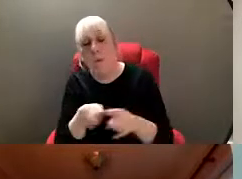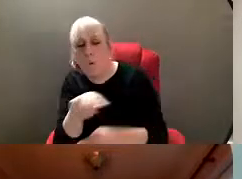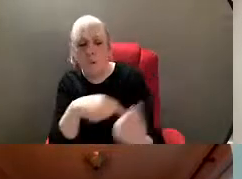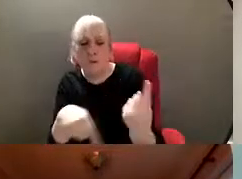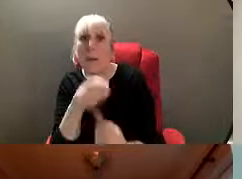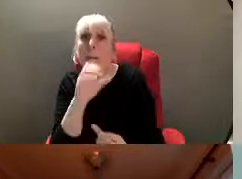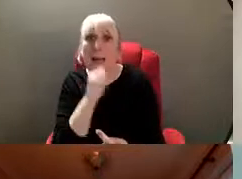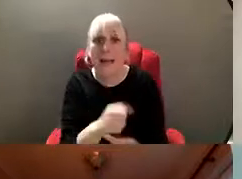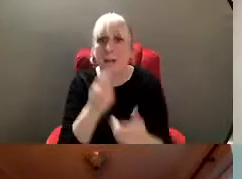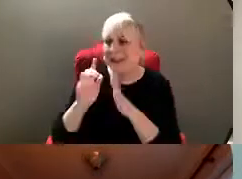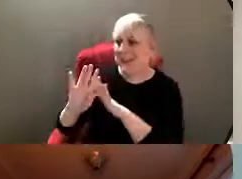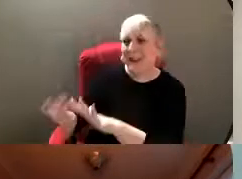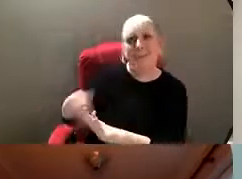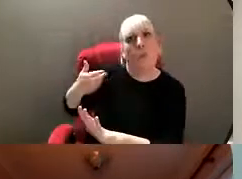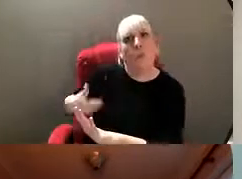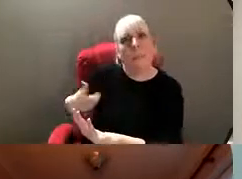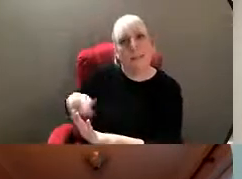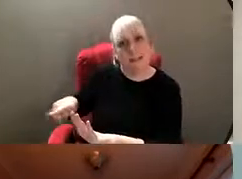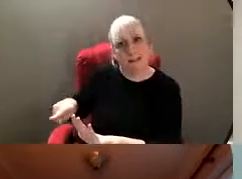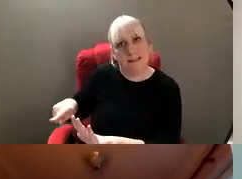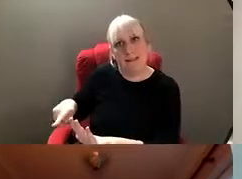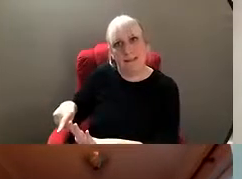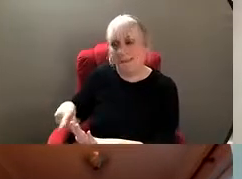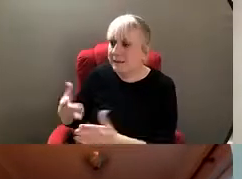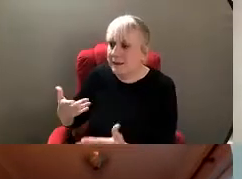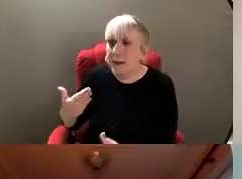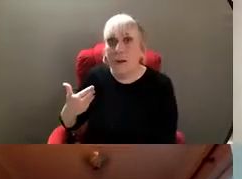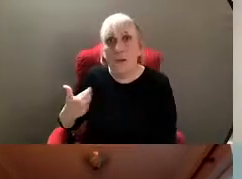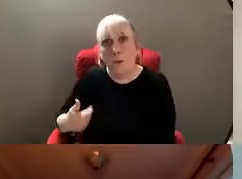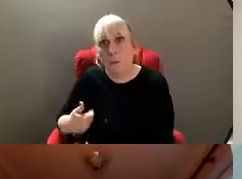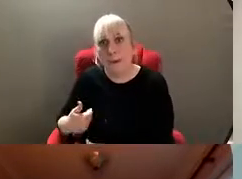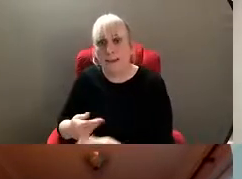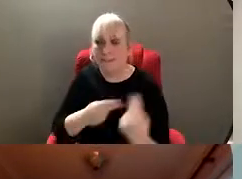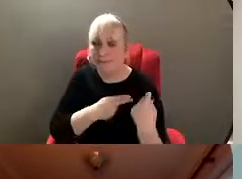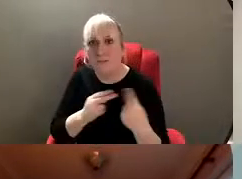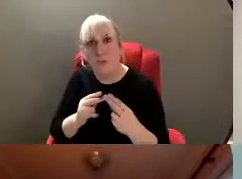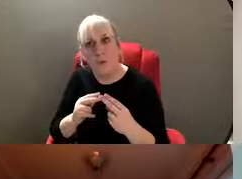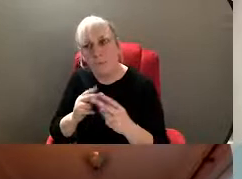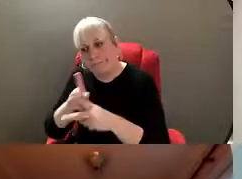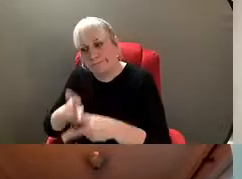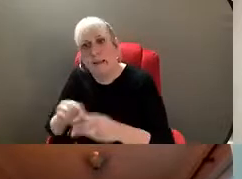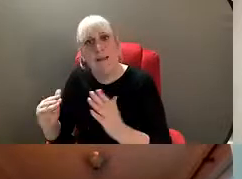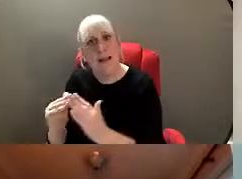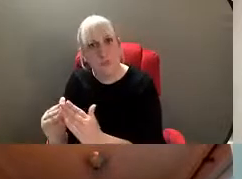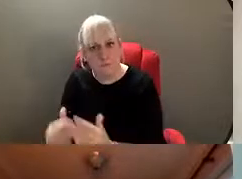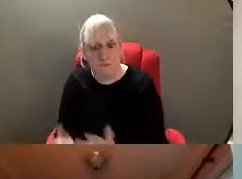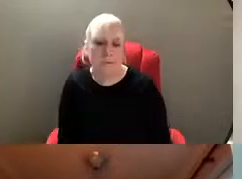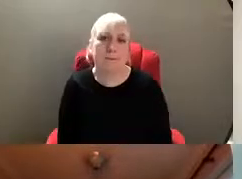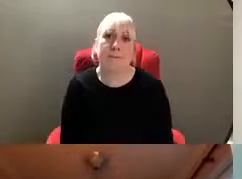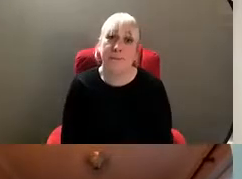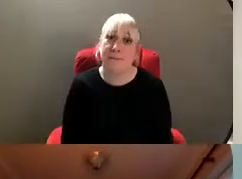women women who headed households increase now if you want to deal with climate change then what do